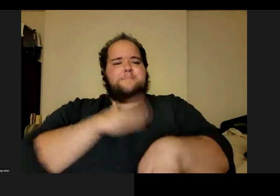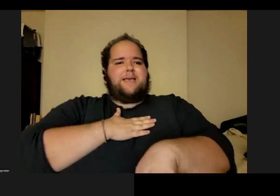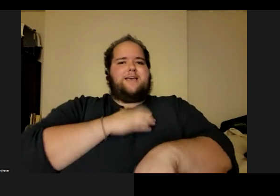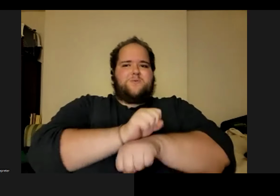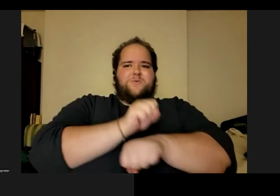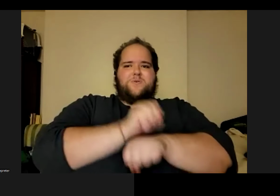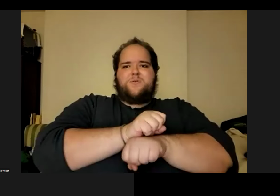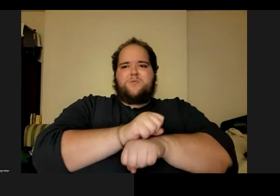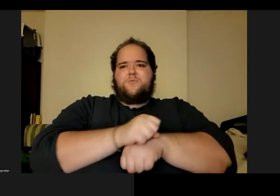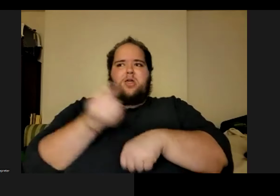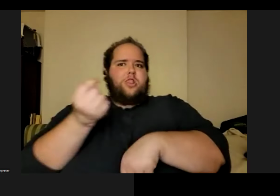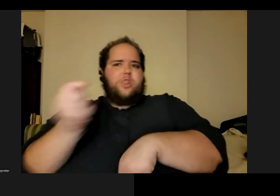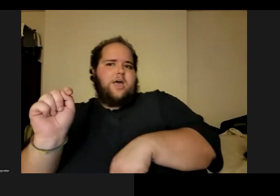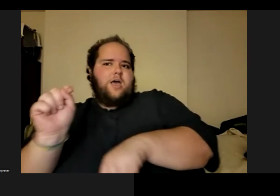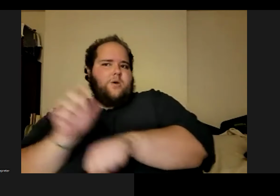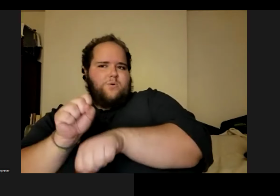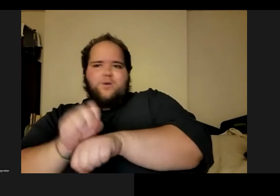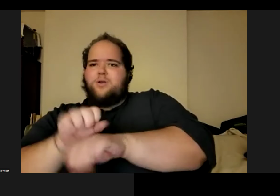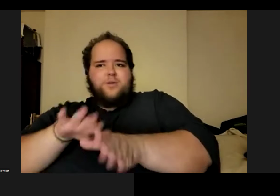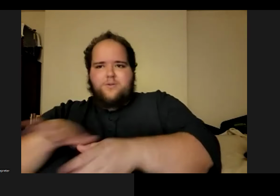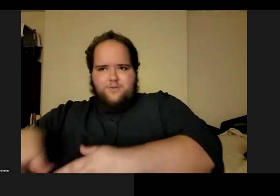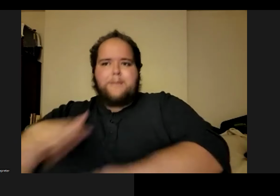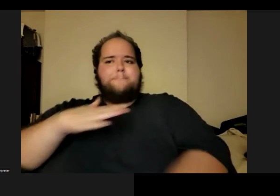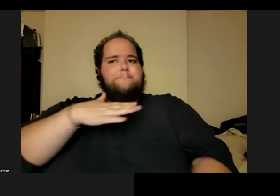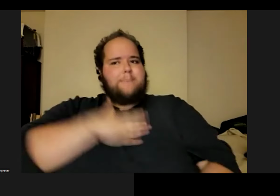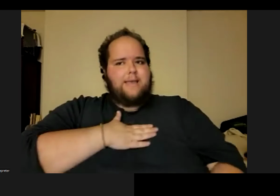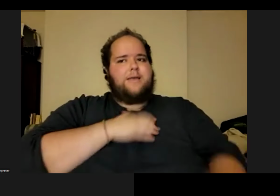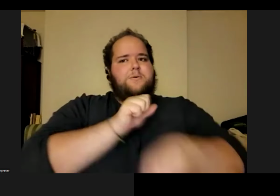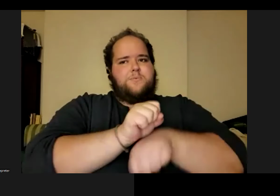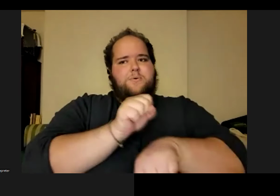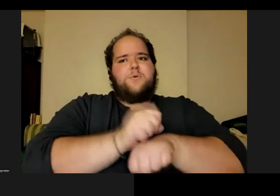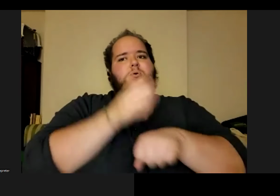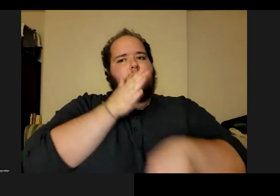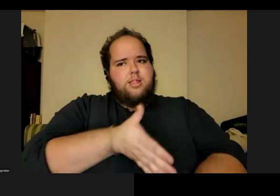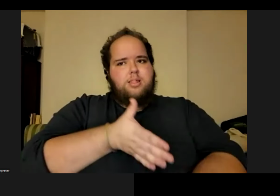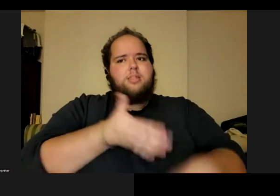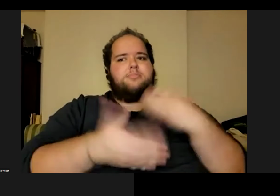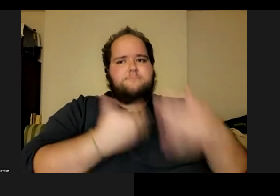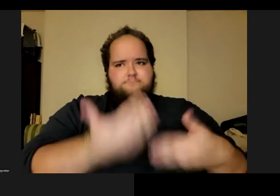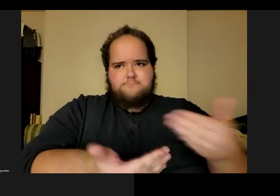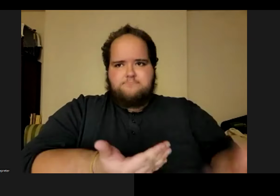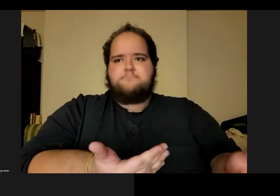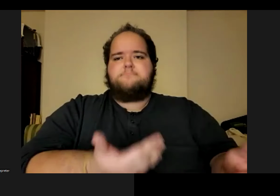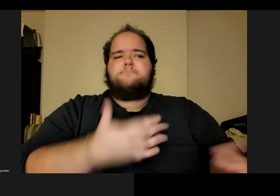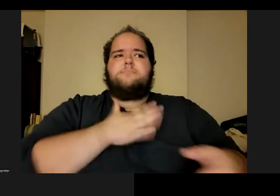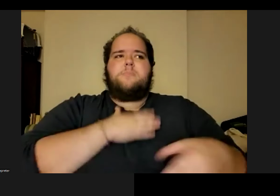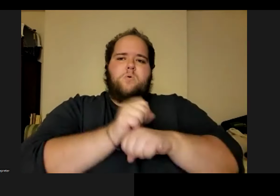the work will be done in this. It's my work will… show this, my work will do this.